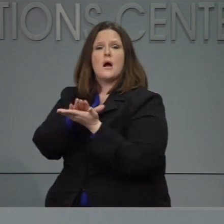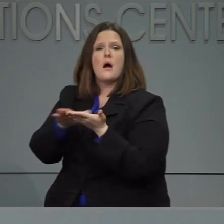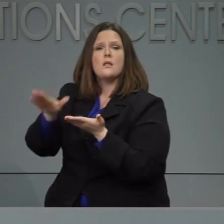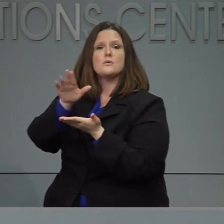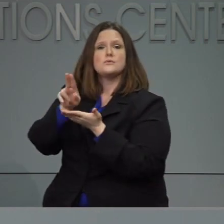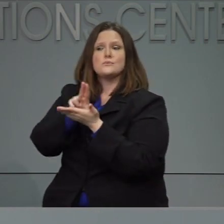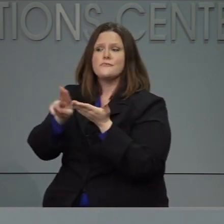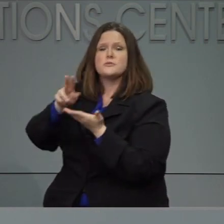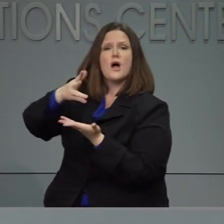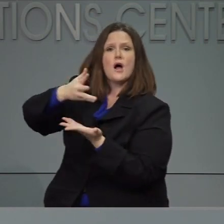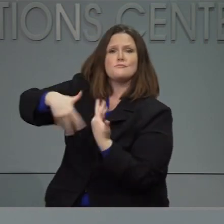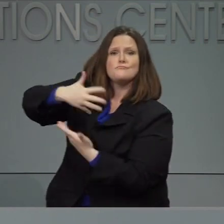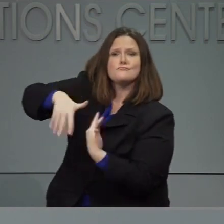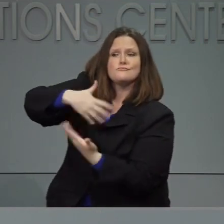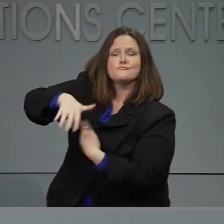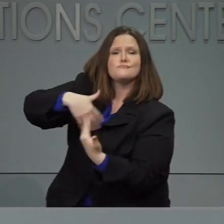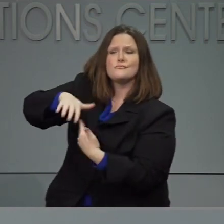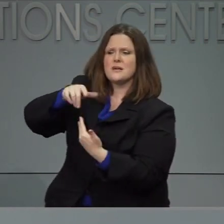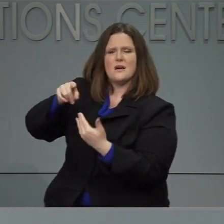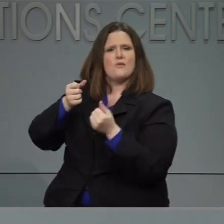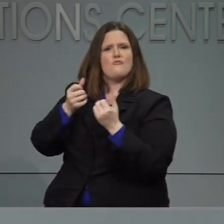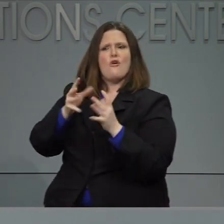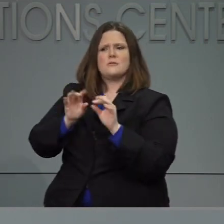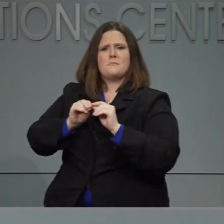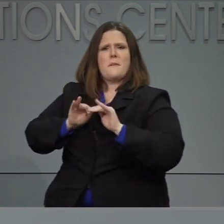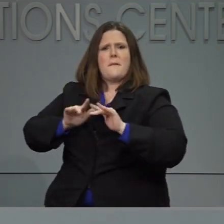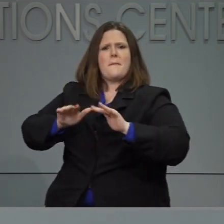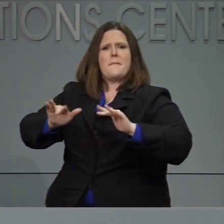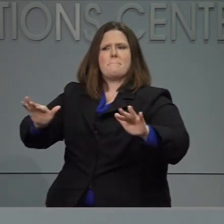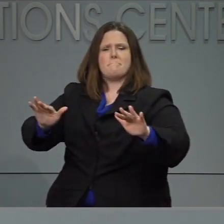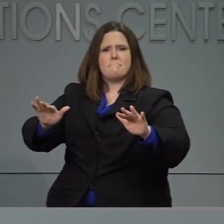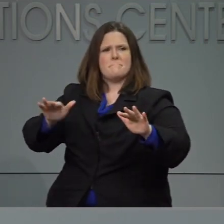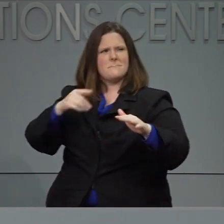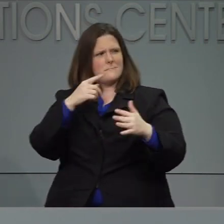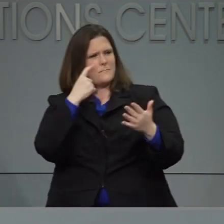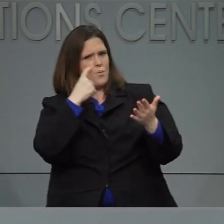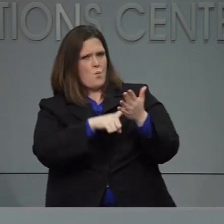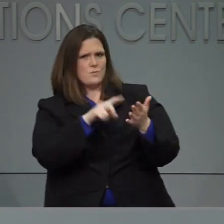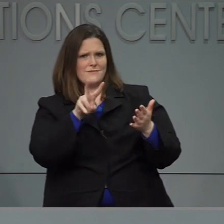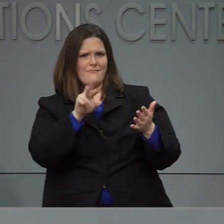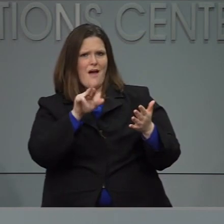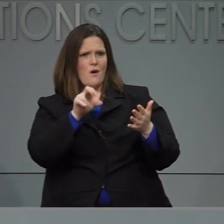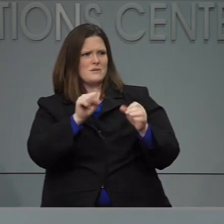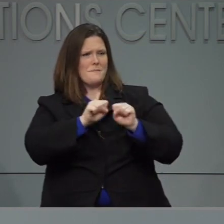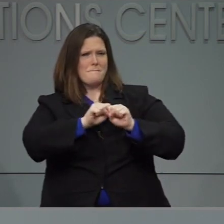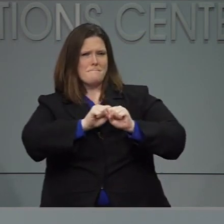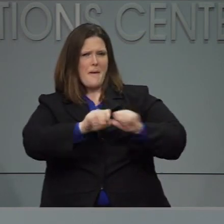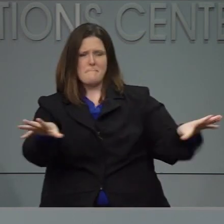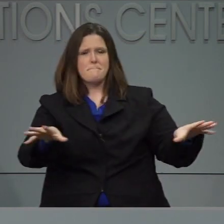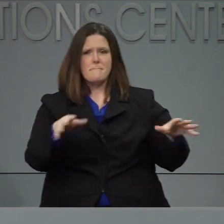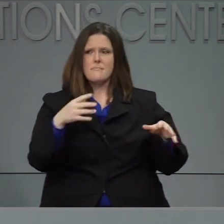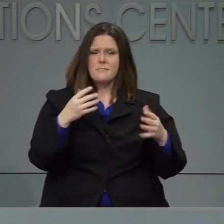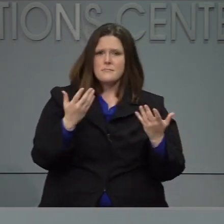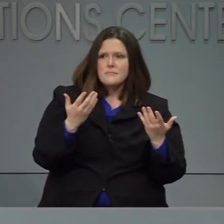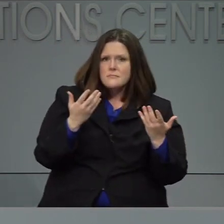GATHERINGS SHOW US THAT THIS VIRUS CAN SPREAD QUICKLY. SO IF WE CAN KEEP DOING THE 3 W'S I DO THINK THAT WE CAN